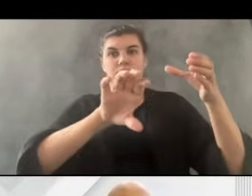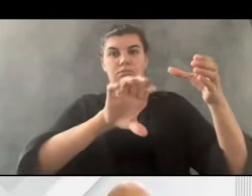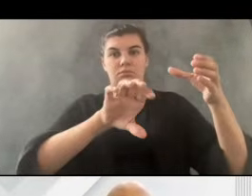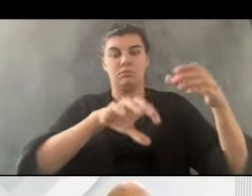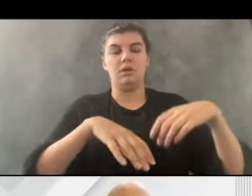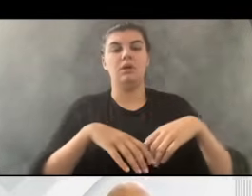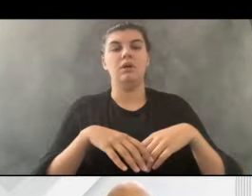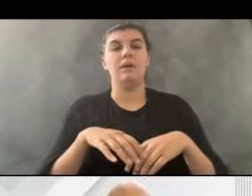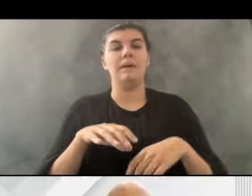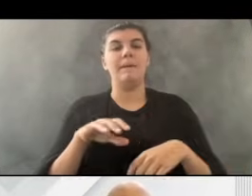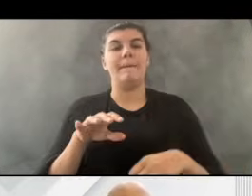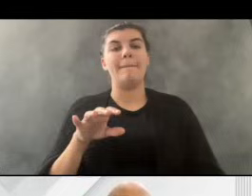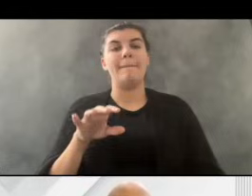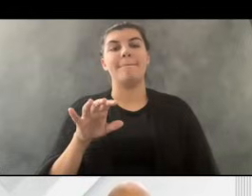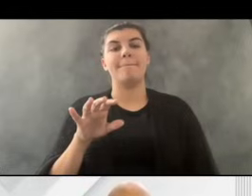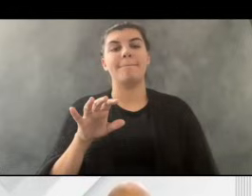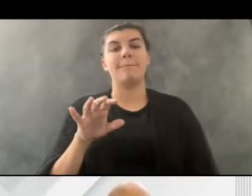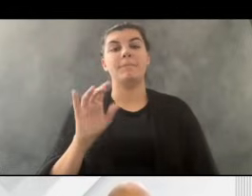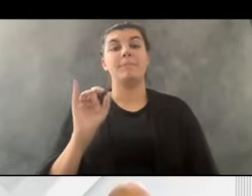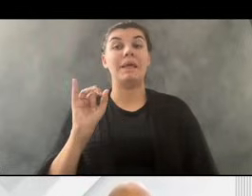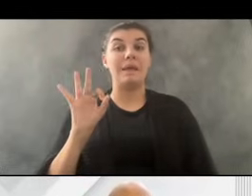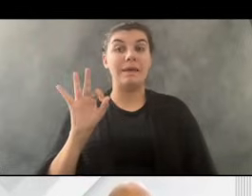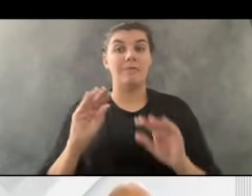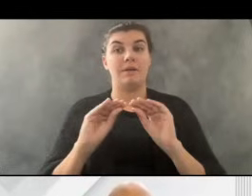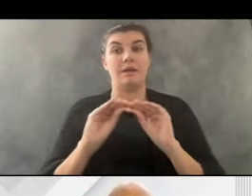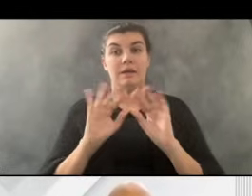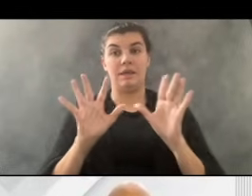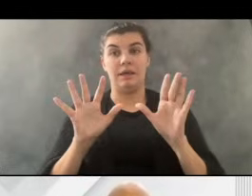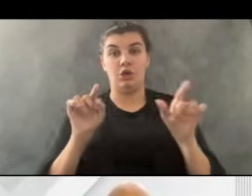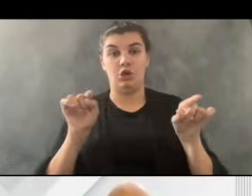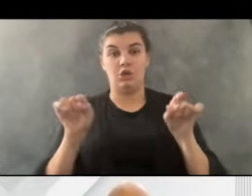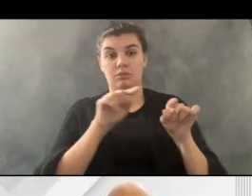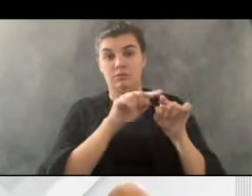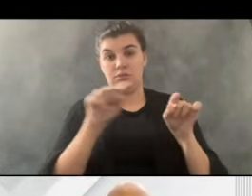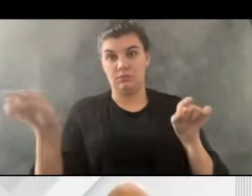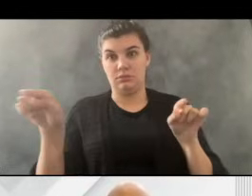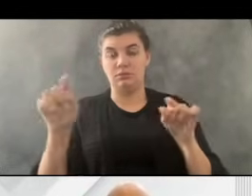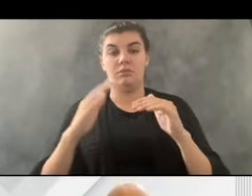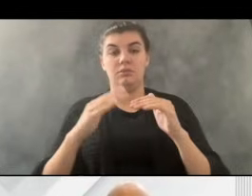and if the clear distance between the posts or pylons is greater than 12 inches,